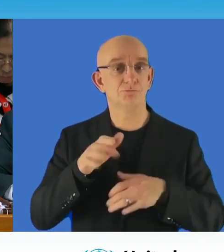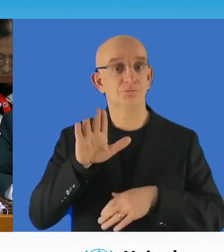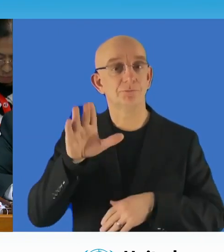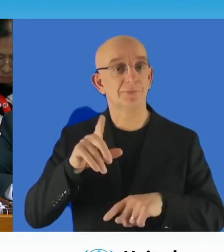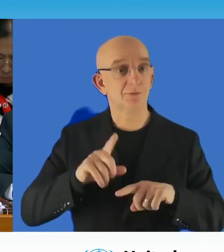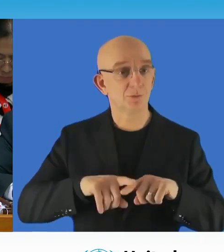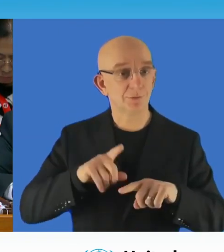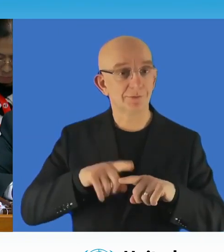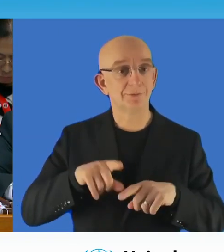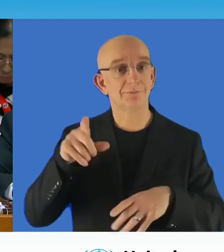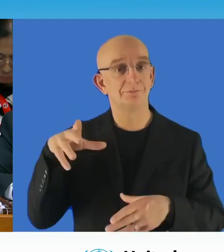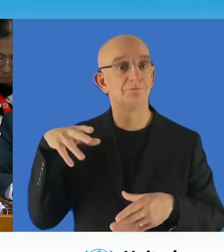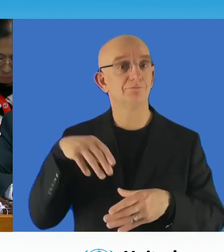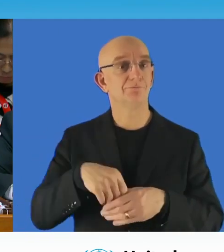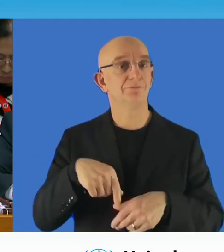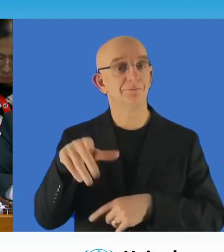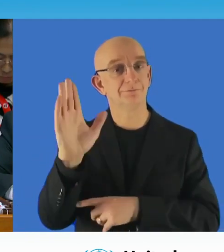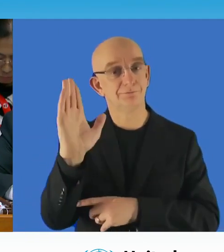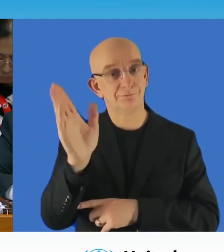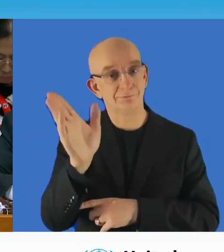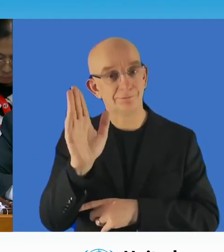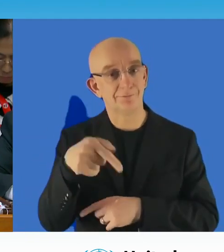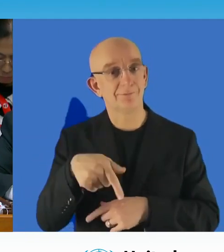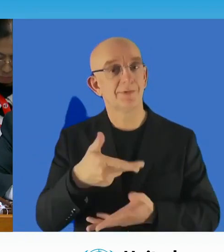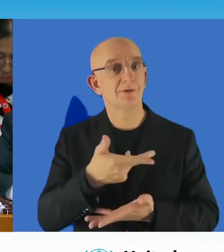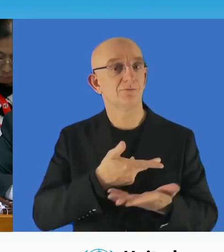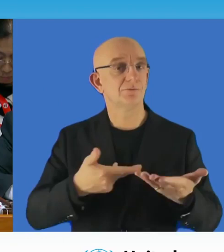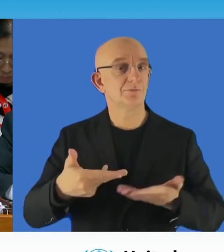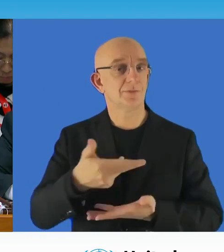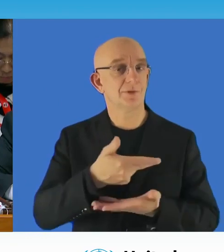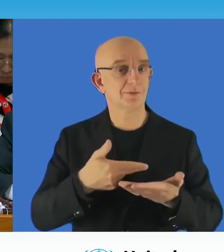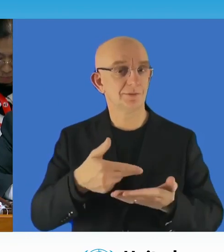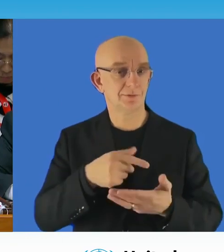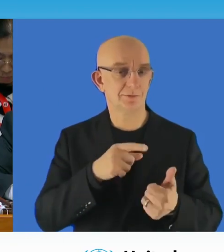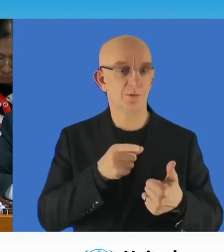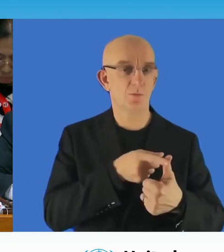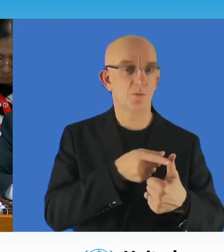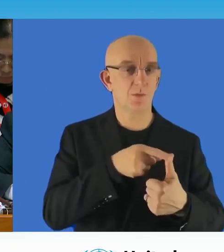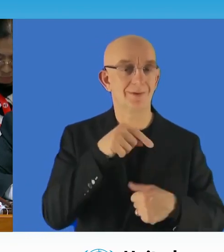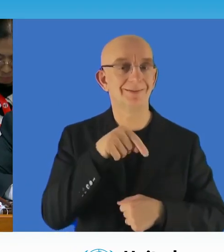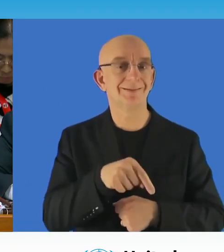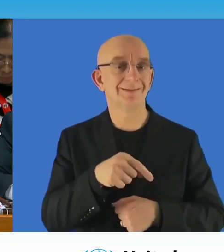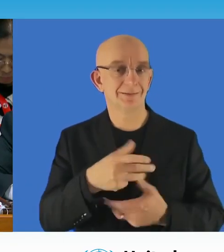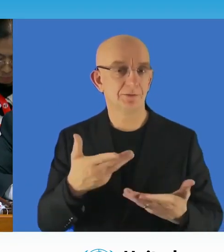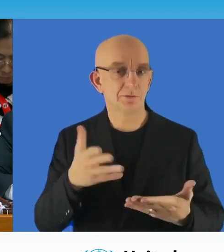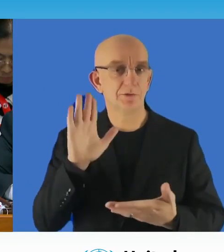in round table one contributing his expertise in the applications of artificial intelligence